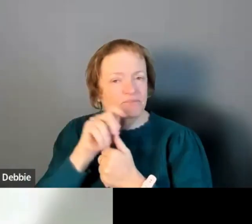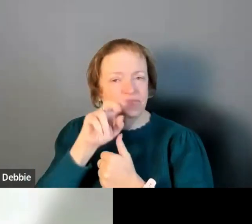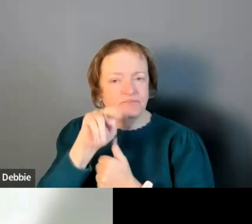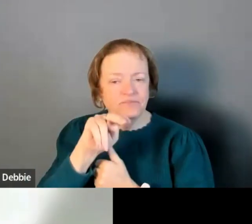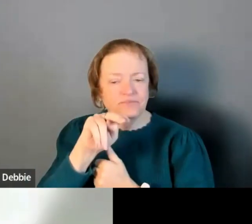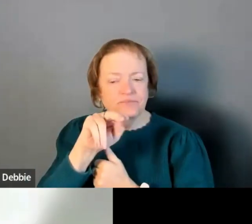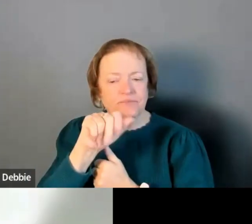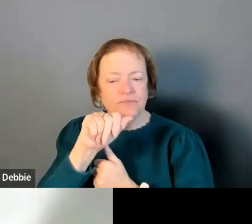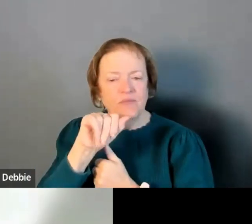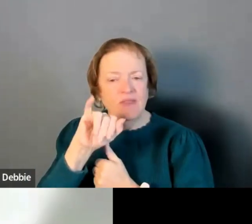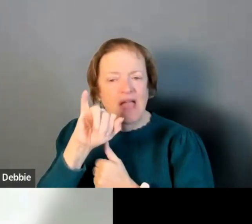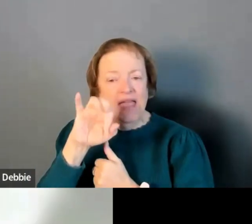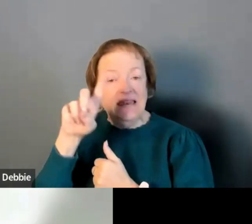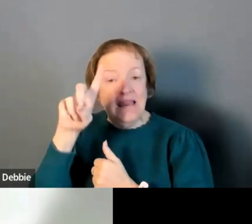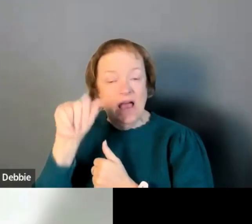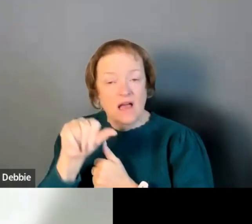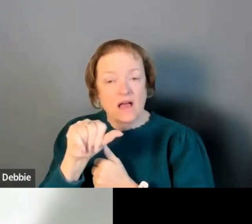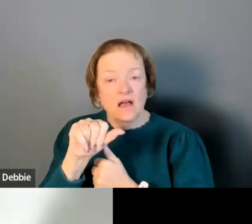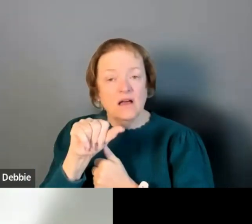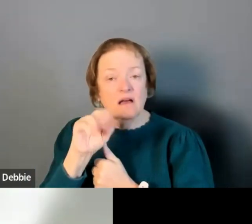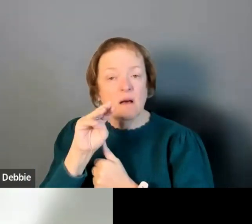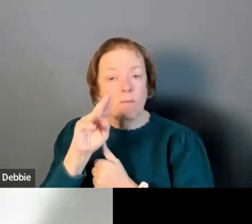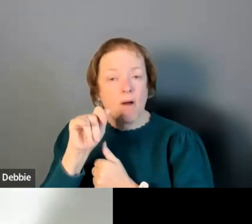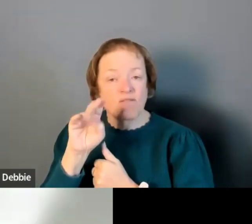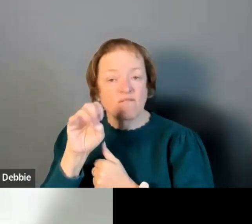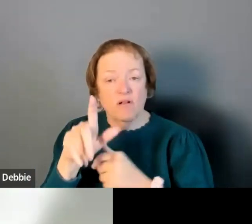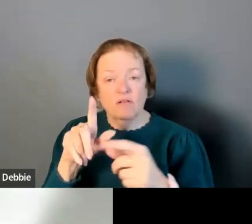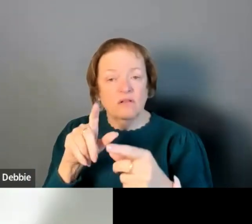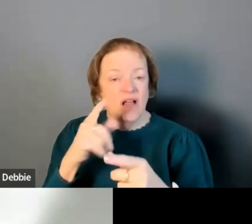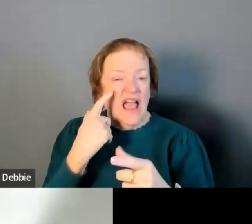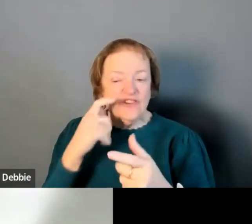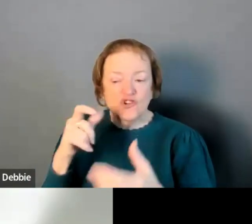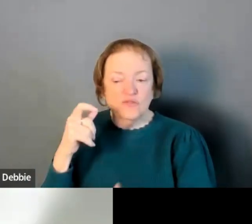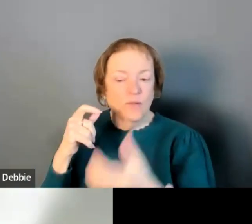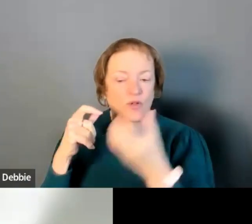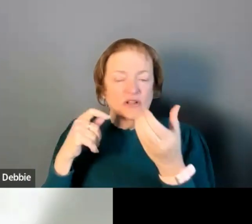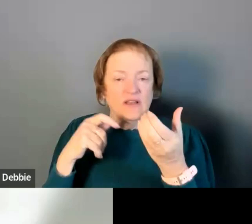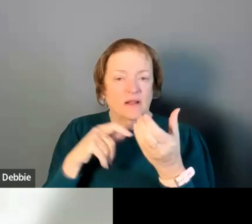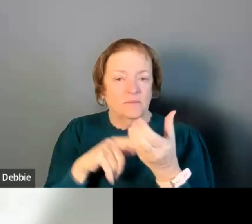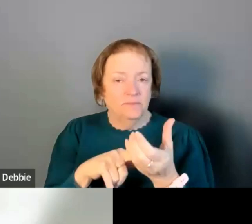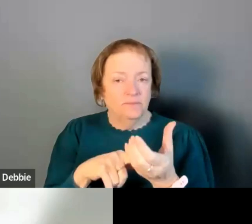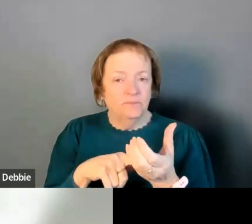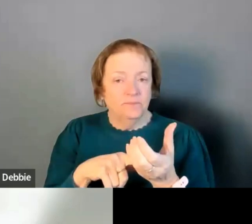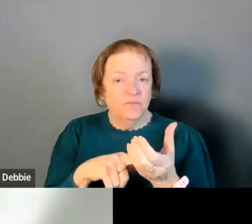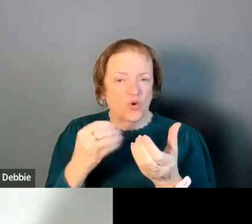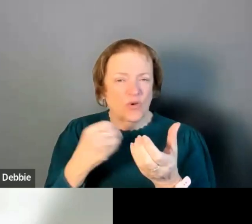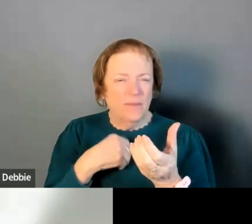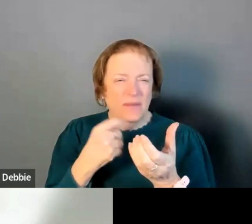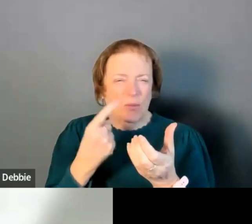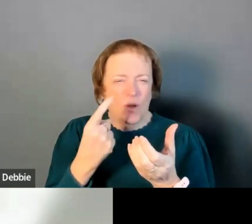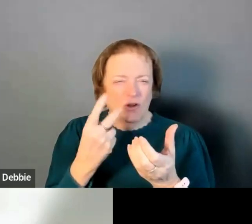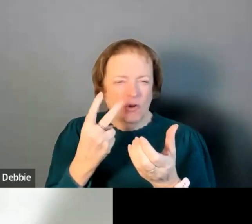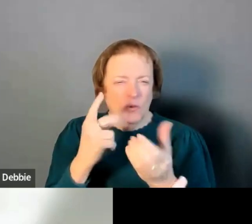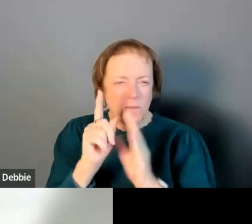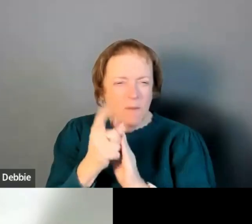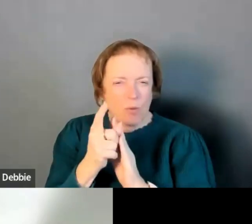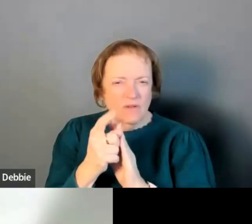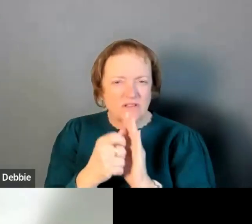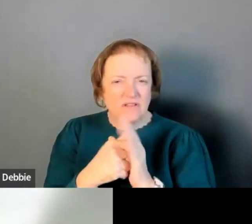just a regular hearing aid. It has no FM, I pulled it right out the box. So give me a few moments, because, you know, I haven't done this for several weeks.